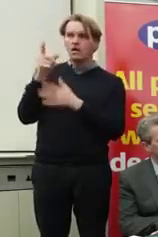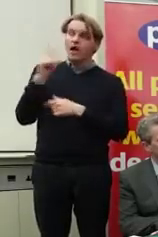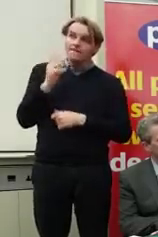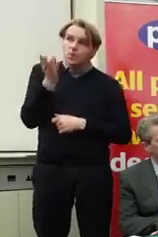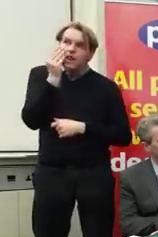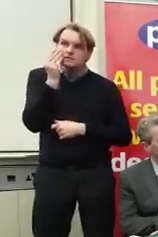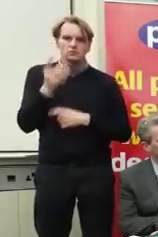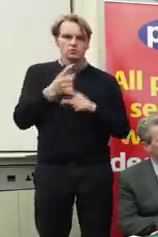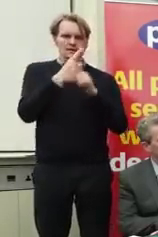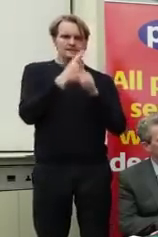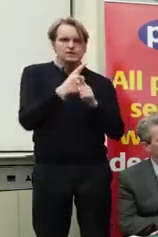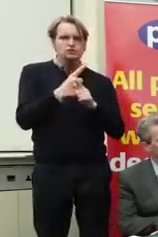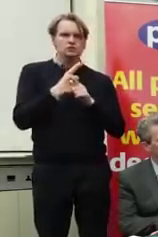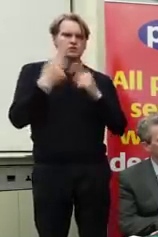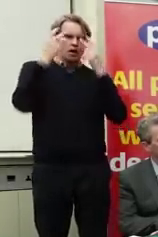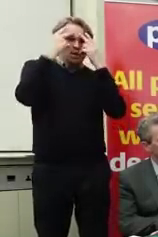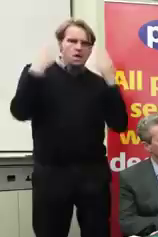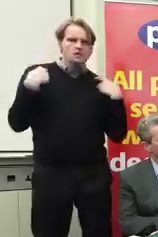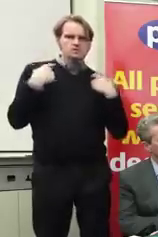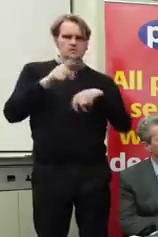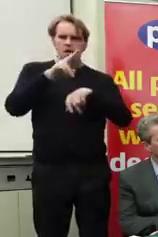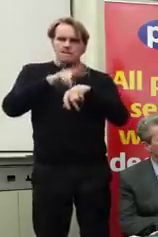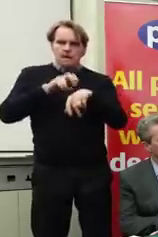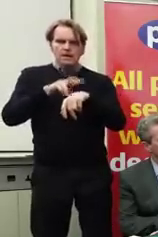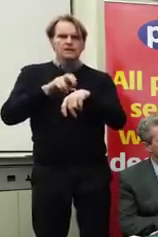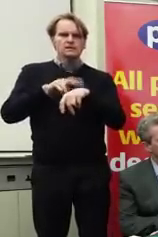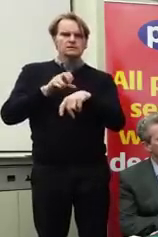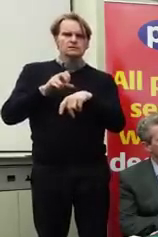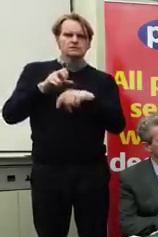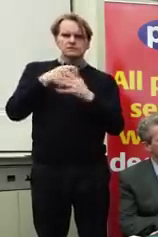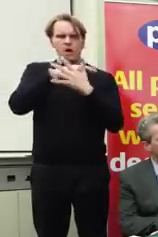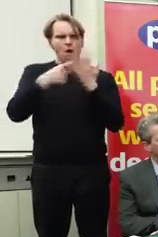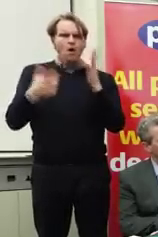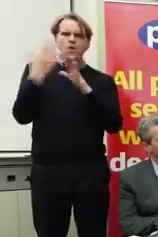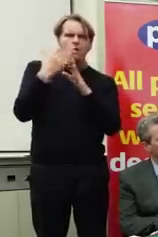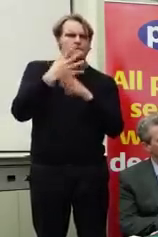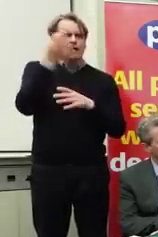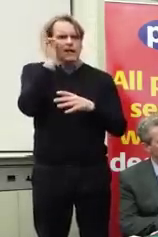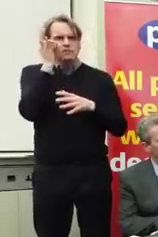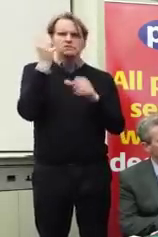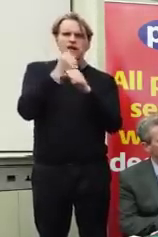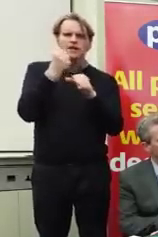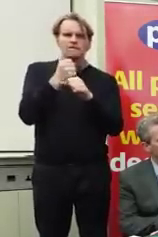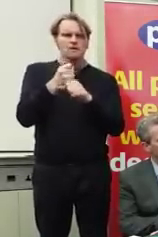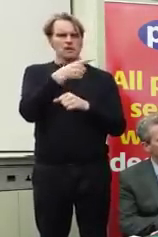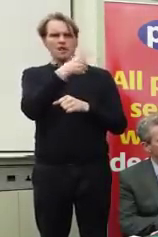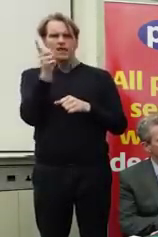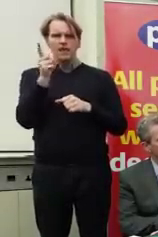police officers, any civil servants? Has he listened to anybody because the demand from them is not to wait until November to